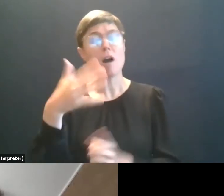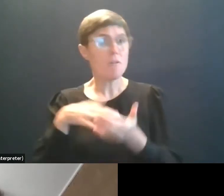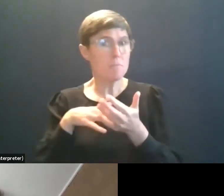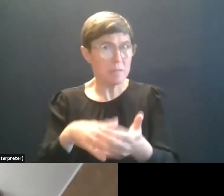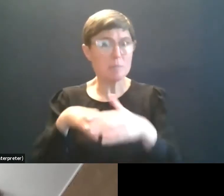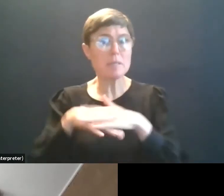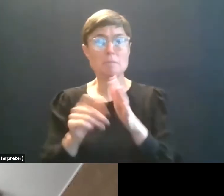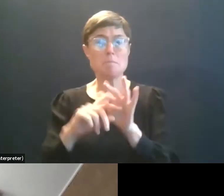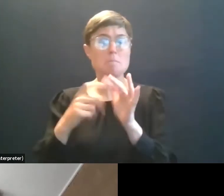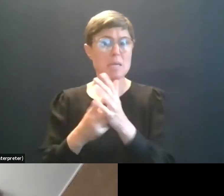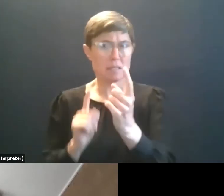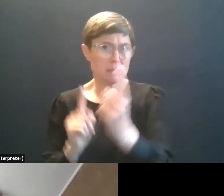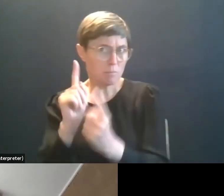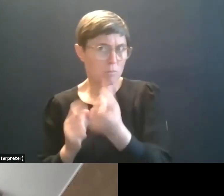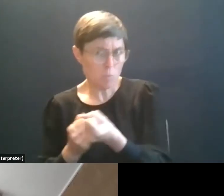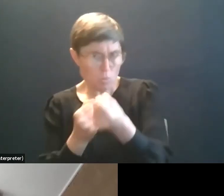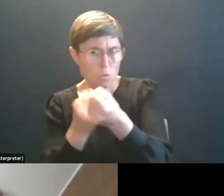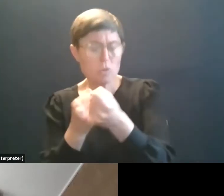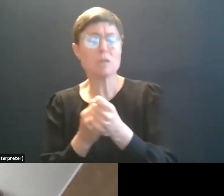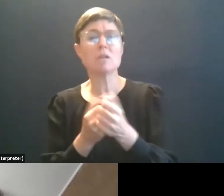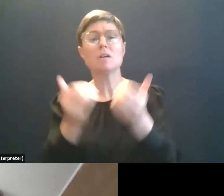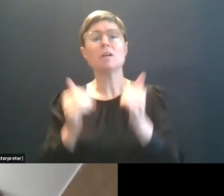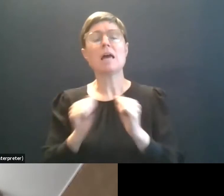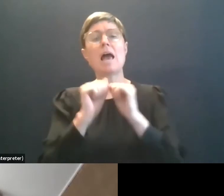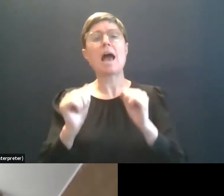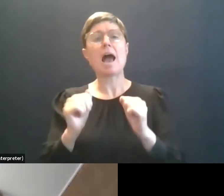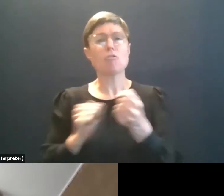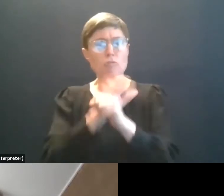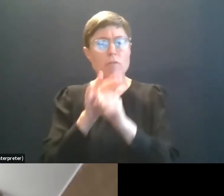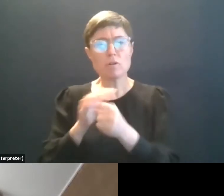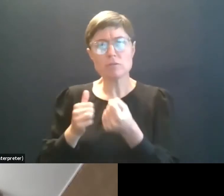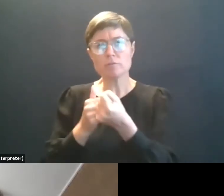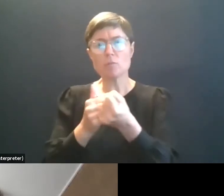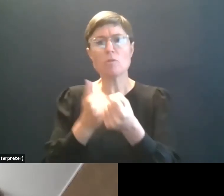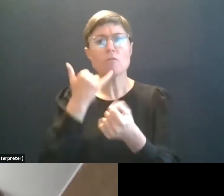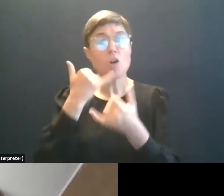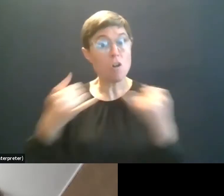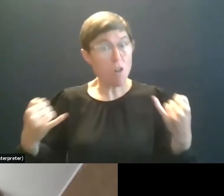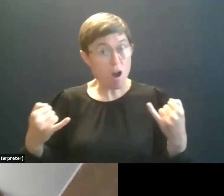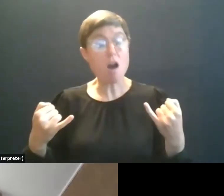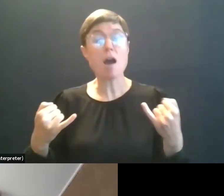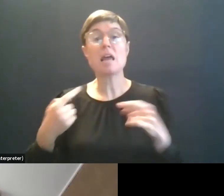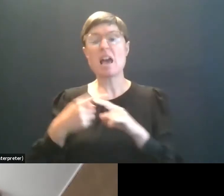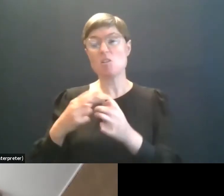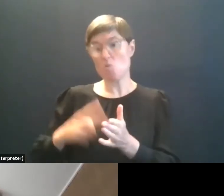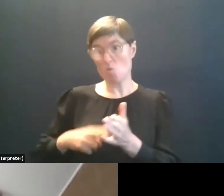end - and the calls to the Coronavirus Support line plus our normal Beyond Blue support line